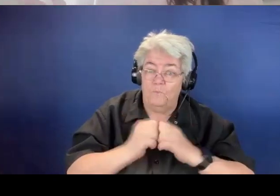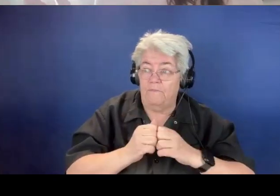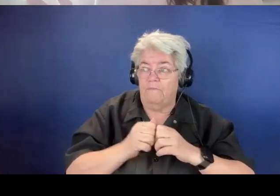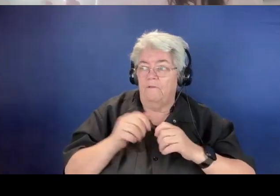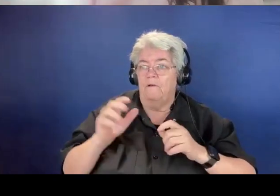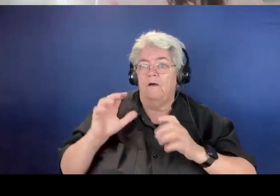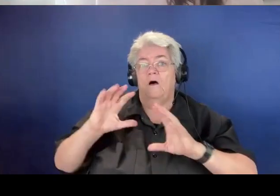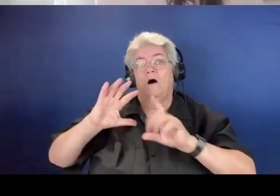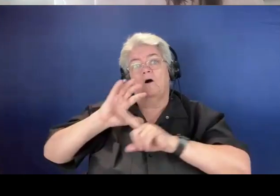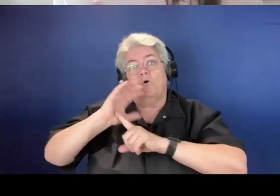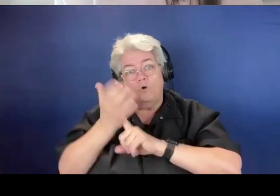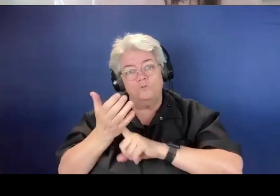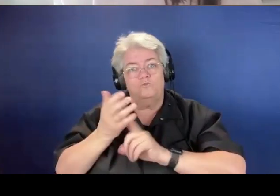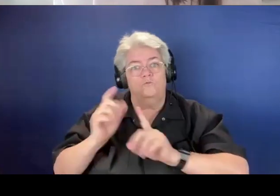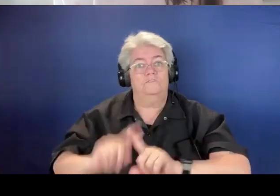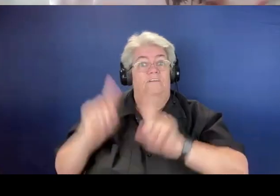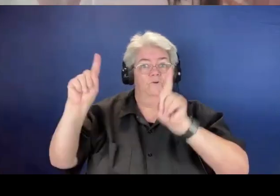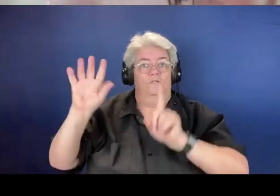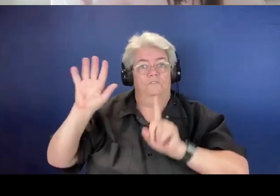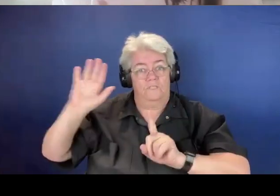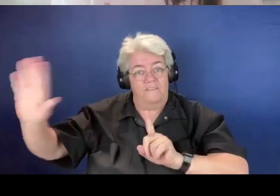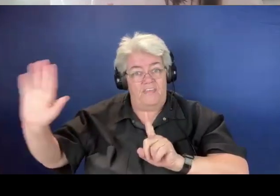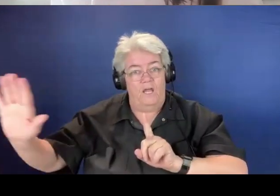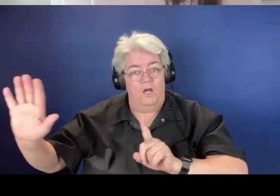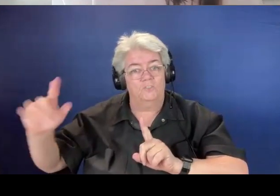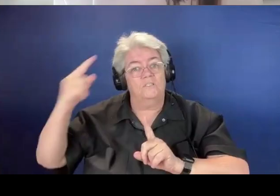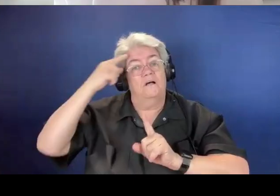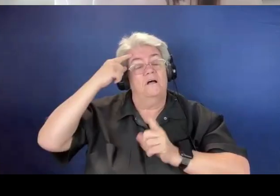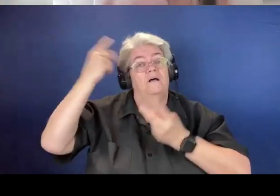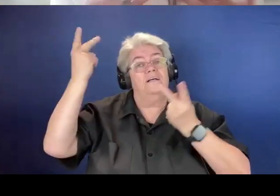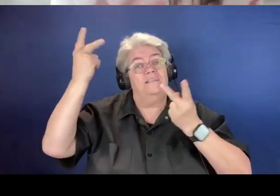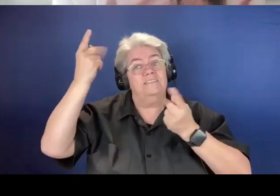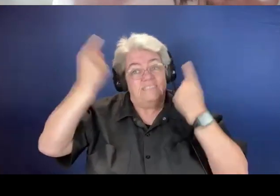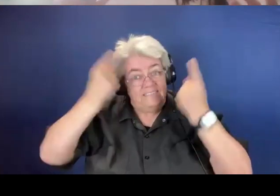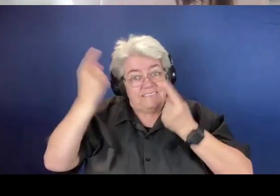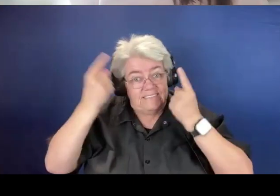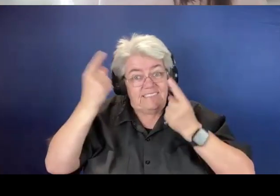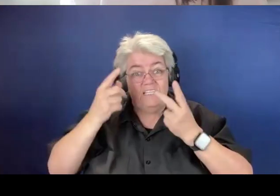linguistically diverse cultures, take into consideration how they might